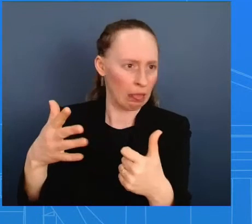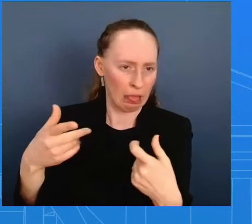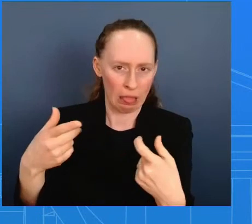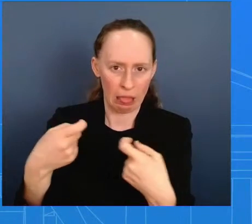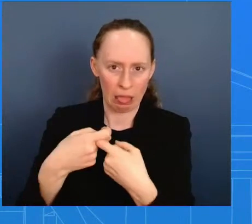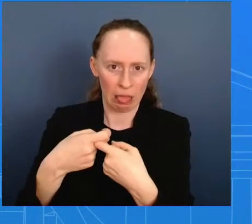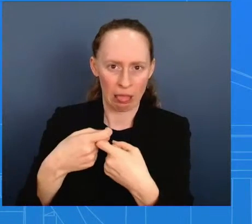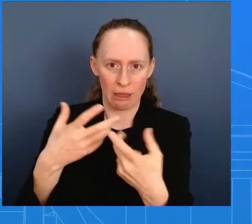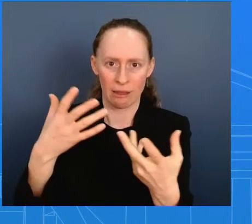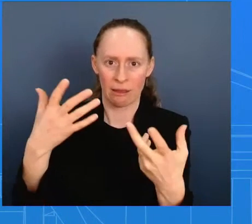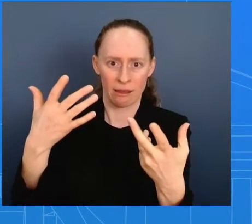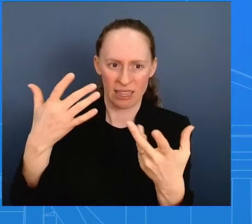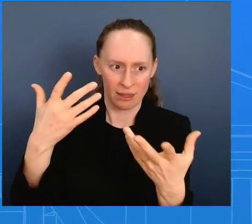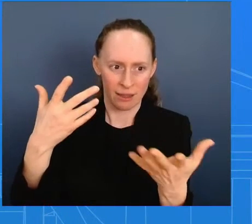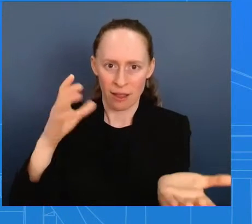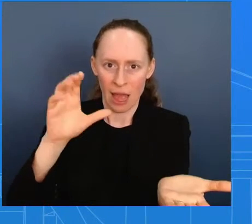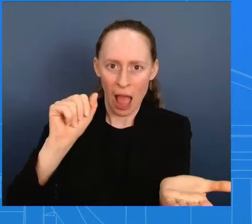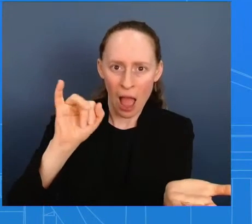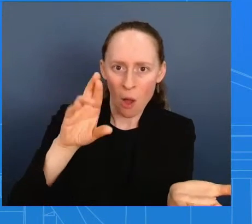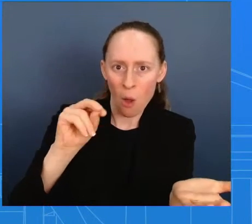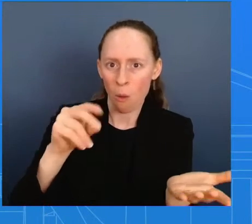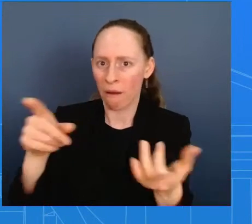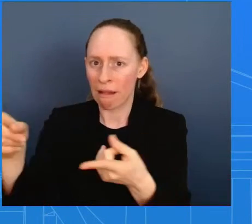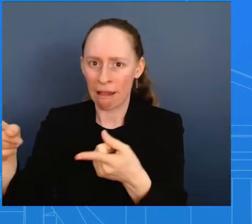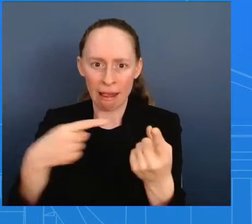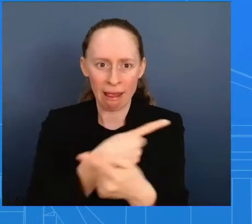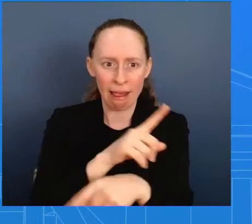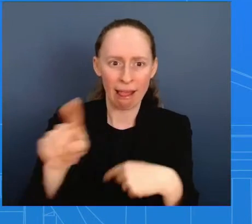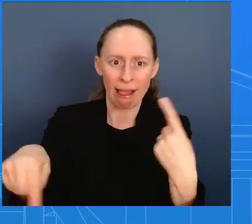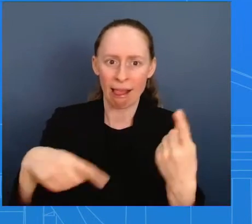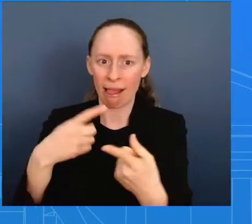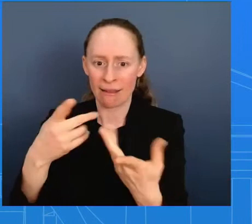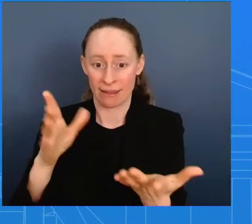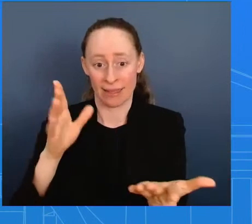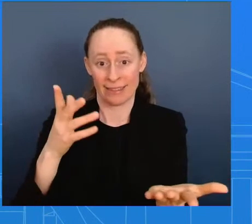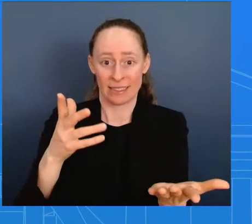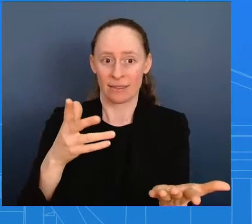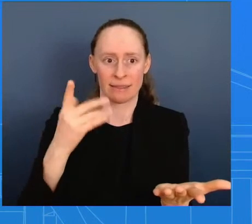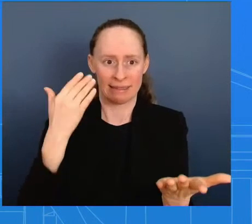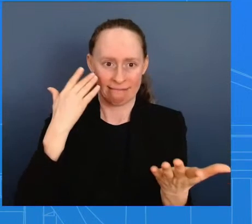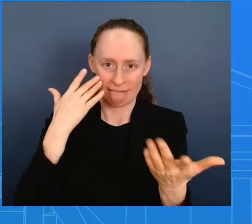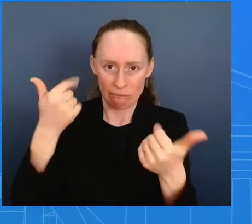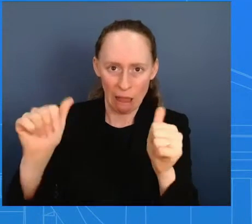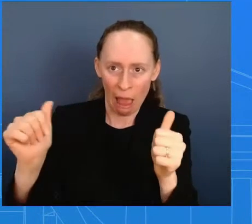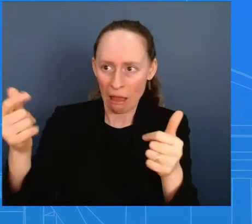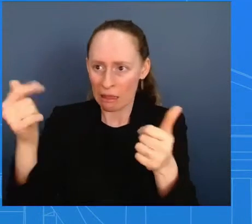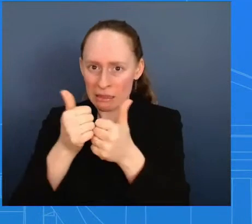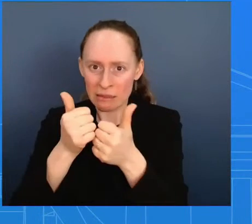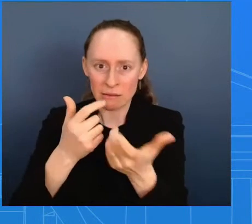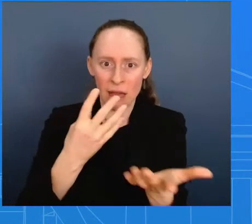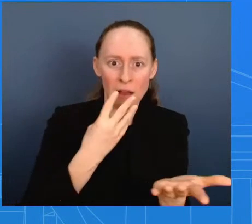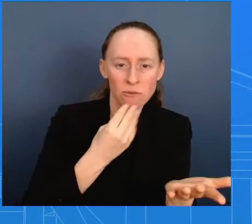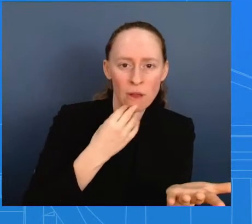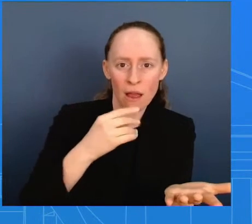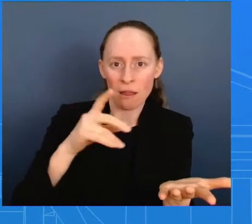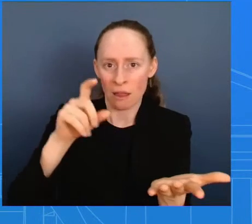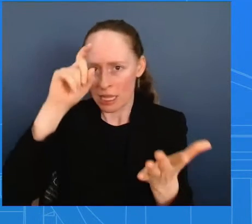to the discussions between Egypt and Israel to try to sort out the humanitarian assistance and access issues. But I do know that Egypt, Israel,